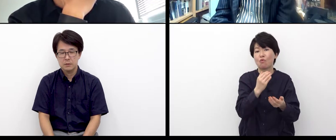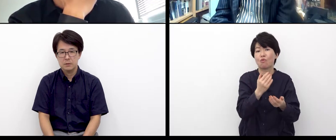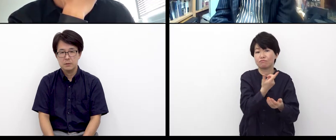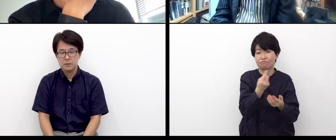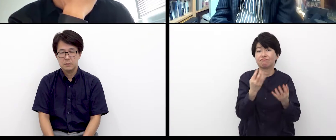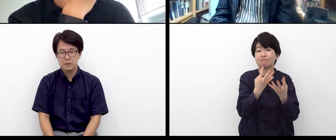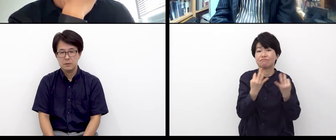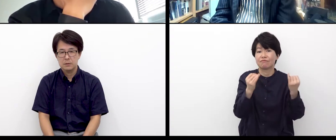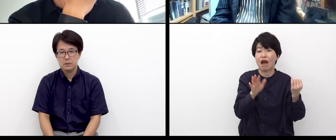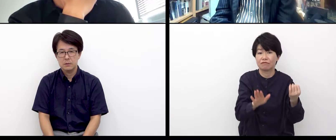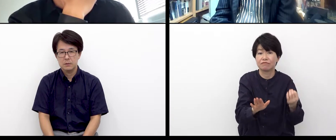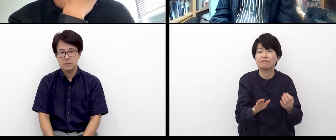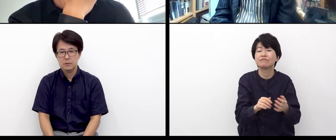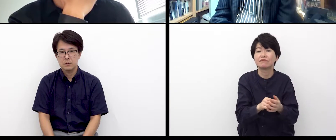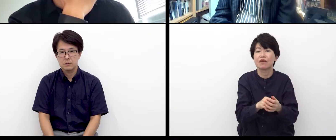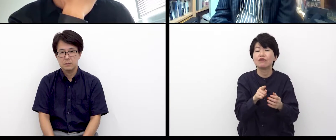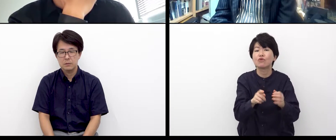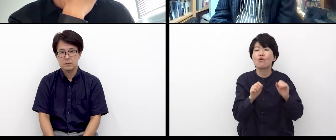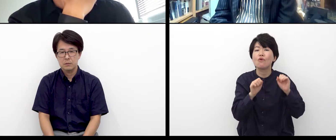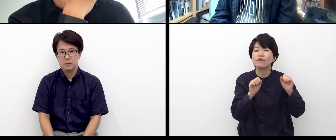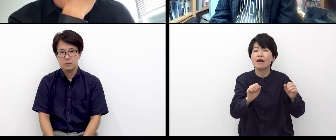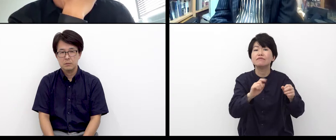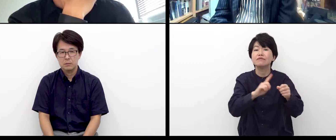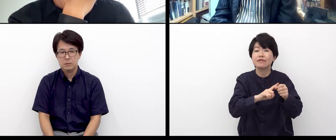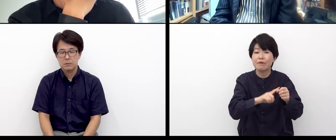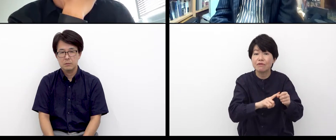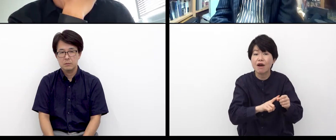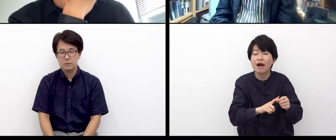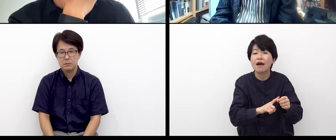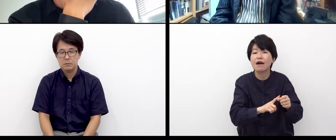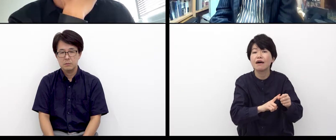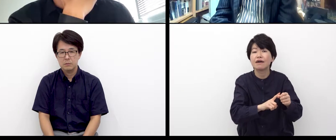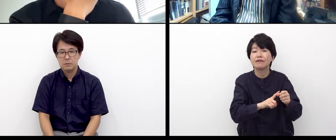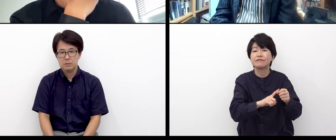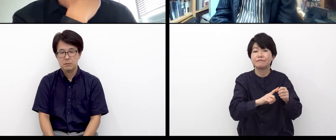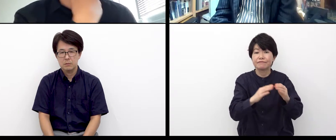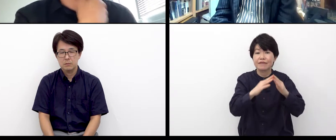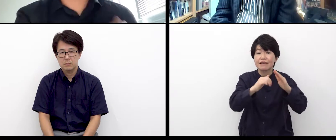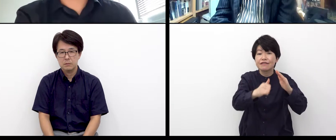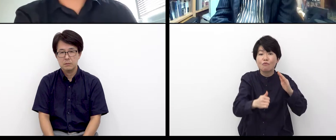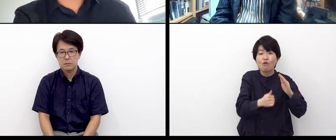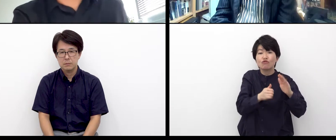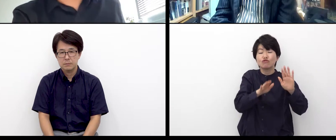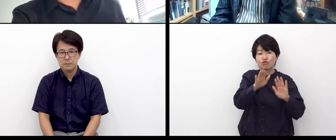But, to do that, it is necessary to have a mind to use the “hikikomori” situation positively.